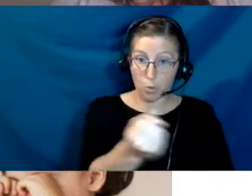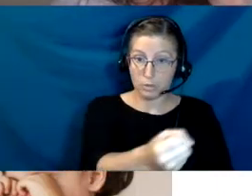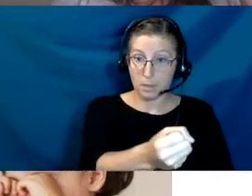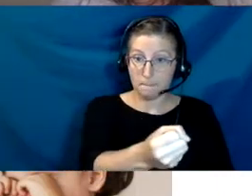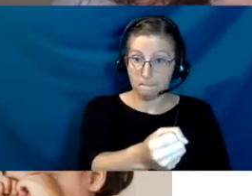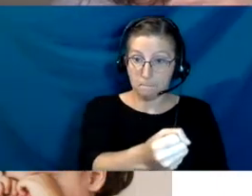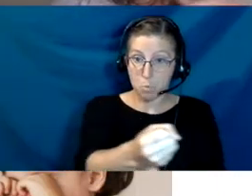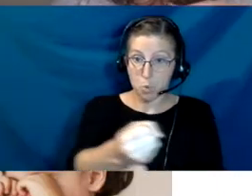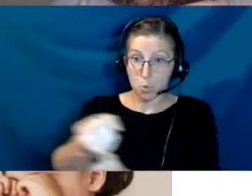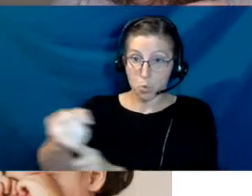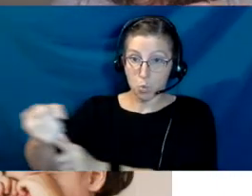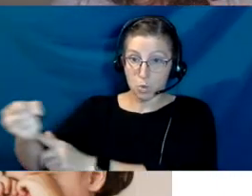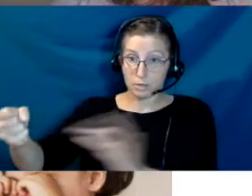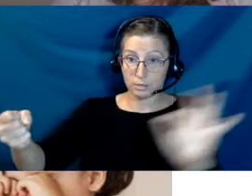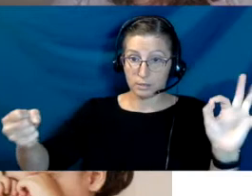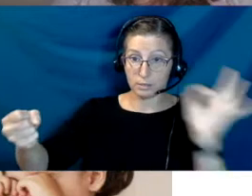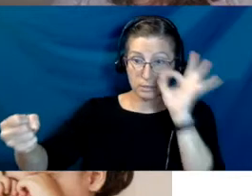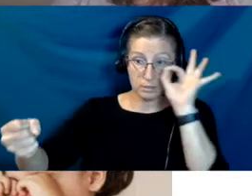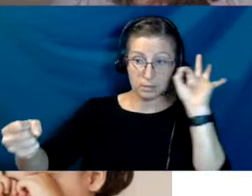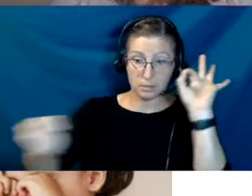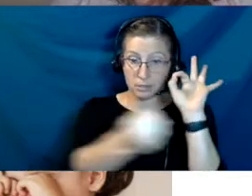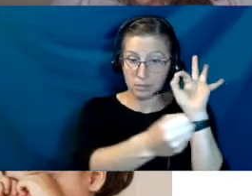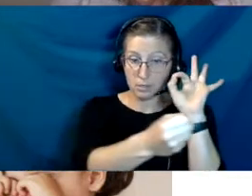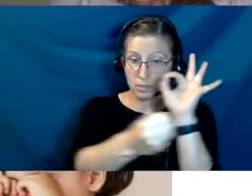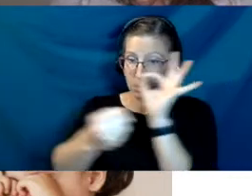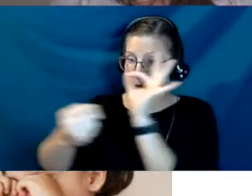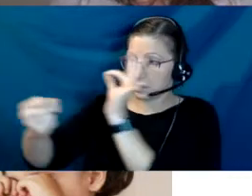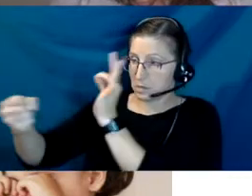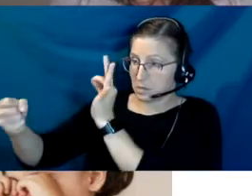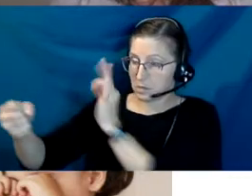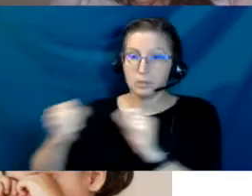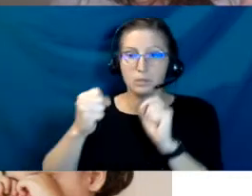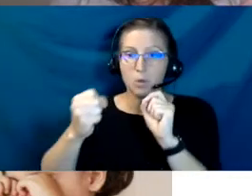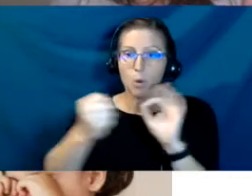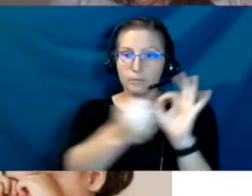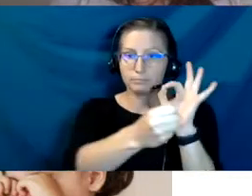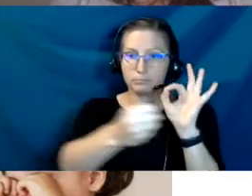They just continue to kind of look in the direction they were looking. Or they track